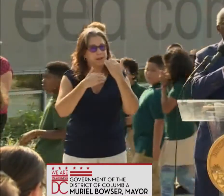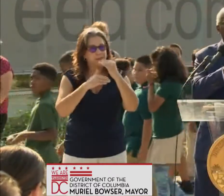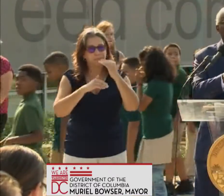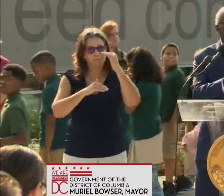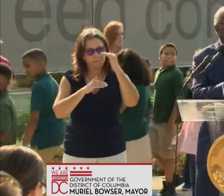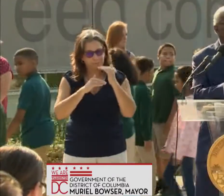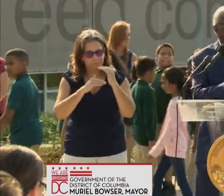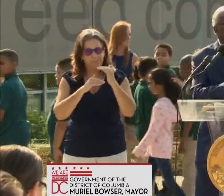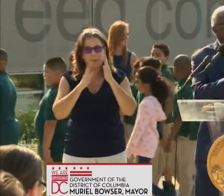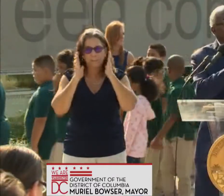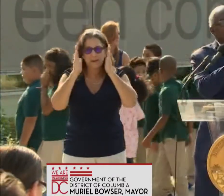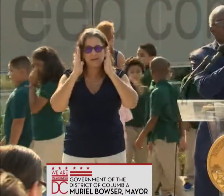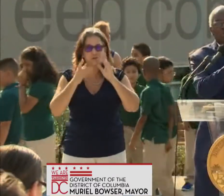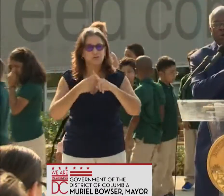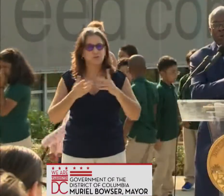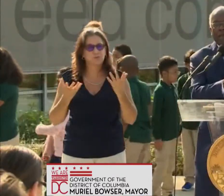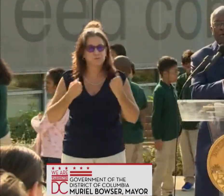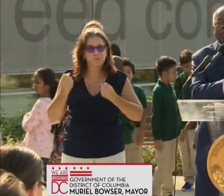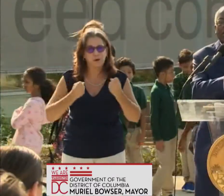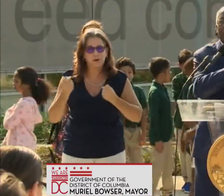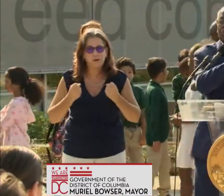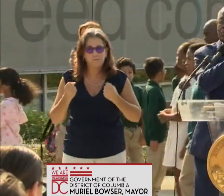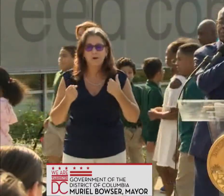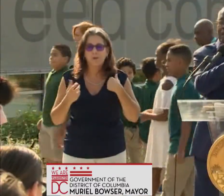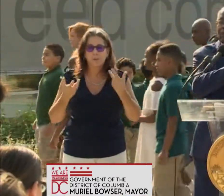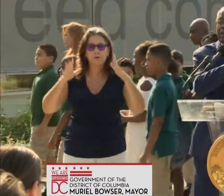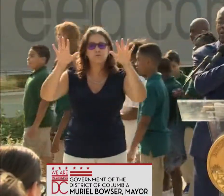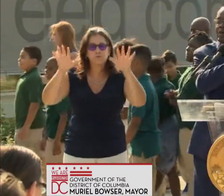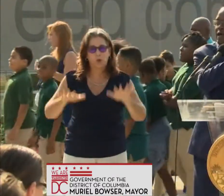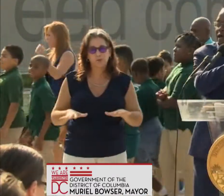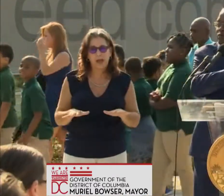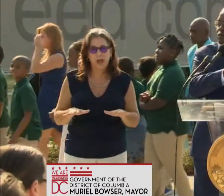are in operation so slow down because you're saving that only lives of